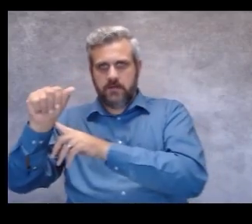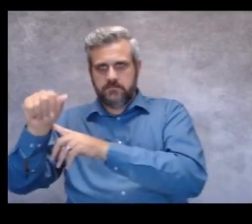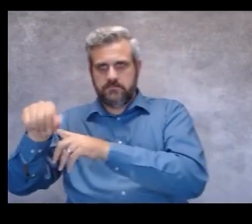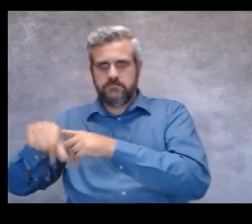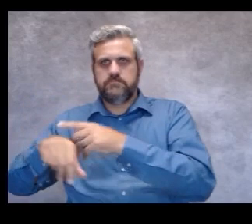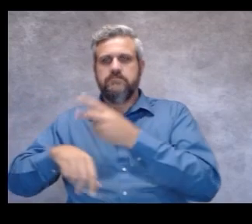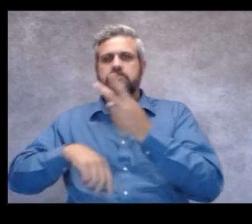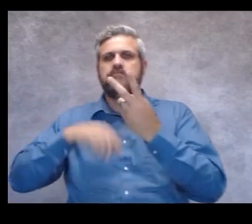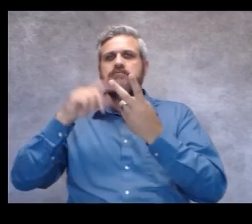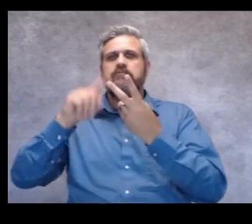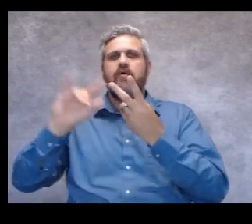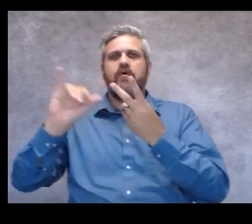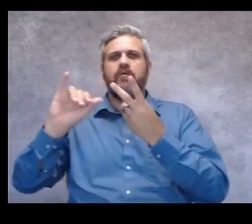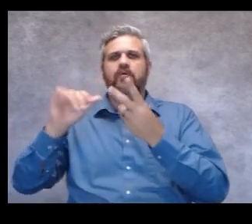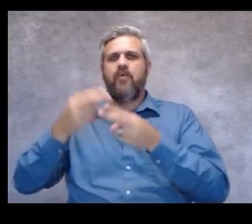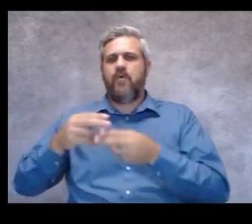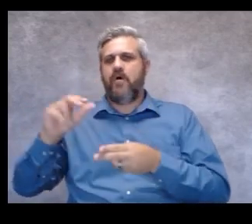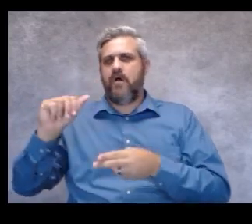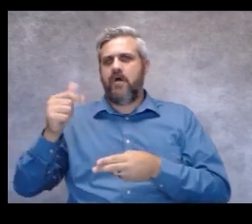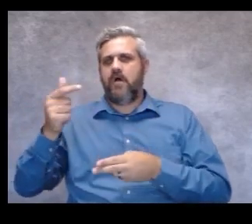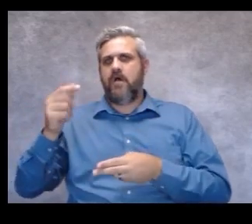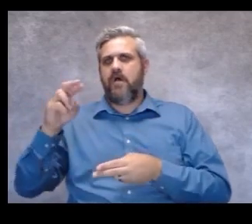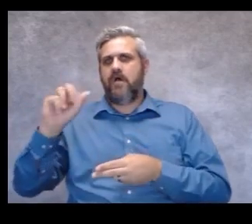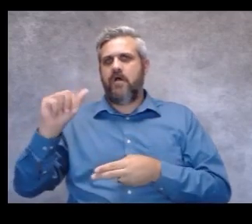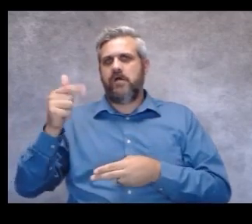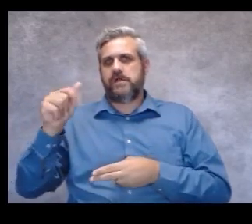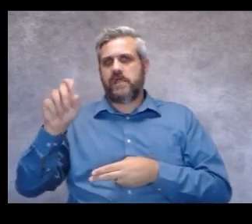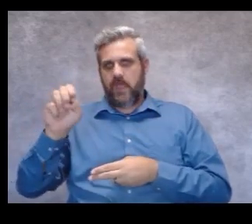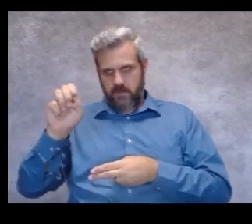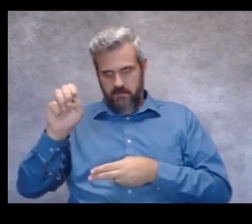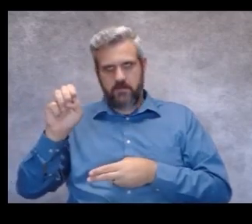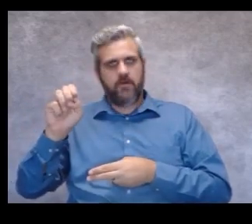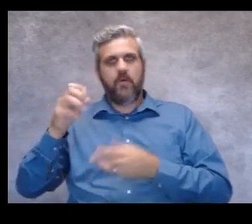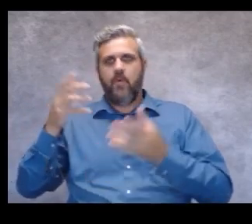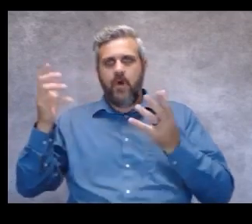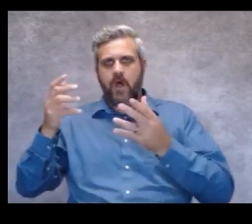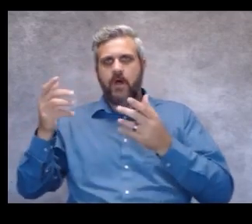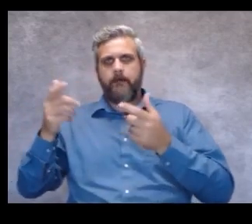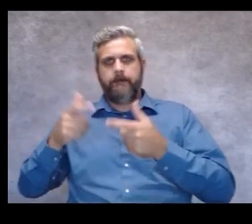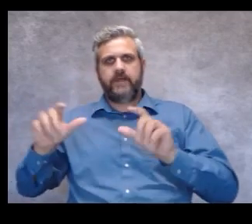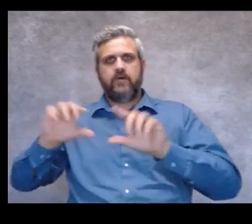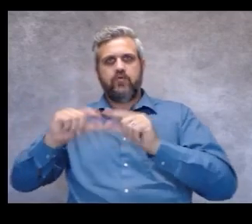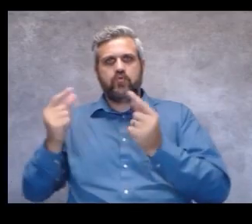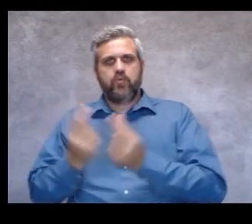can be run as an aggregate report and this gives you student group data.